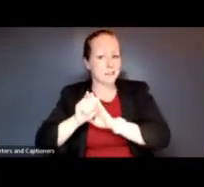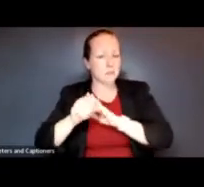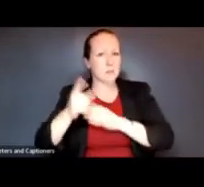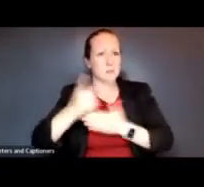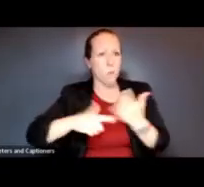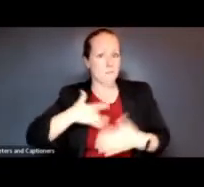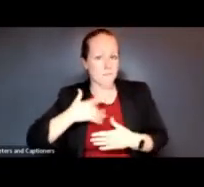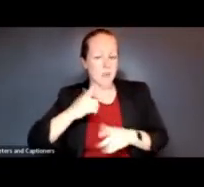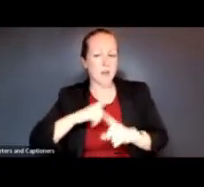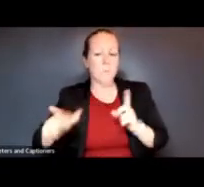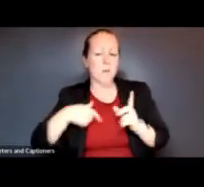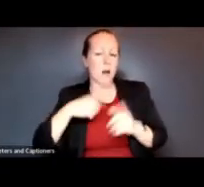traumatic brain injury. And